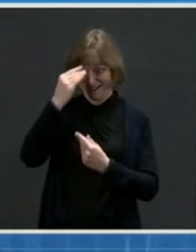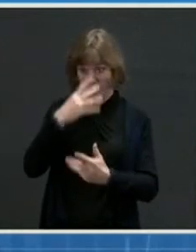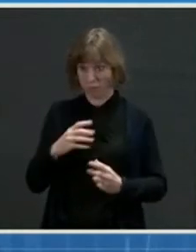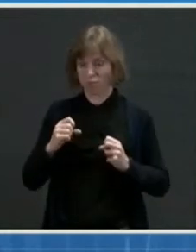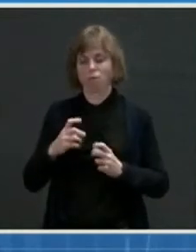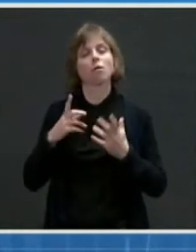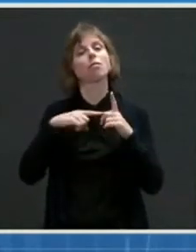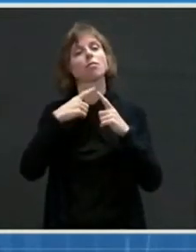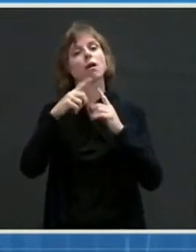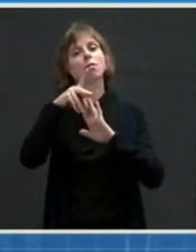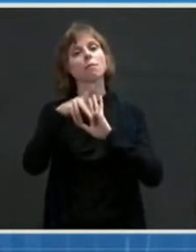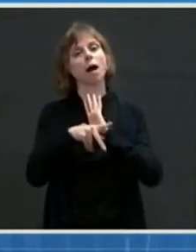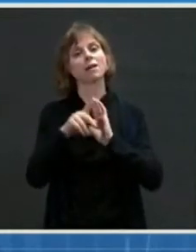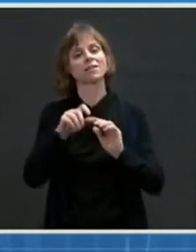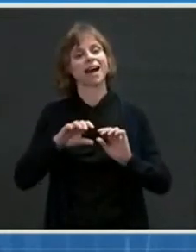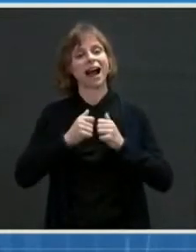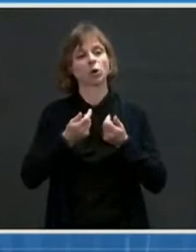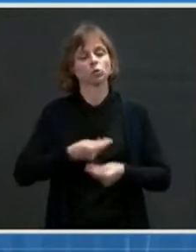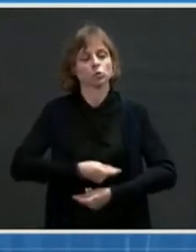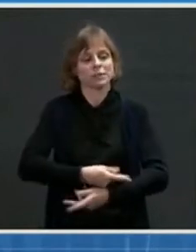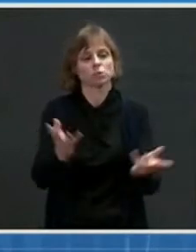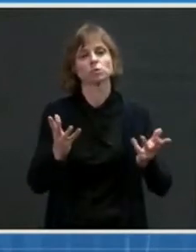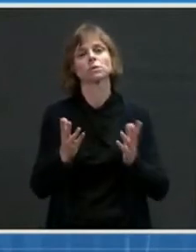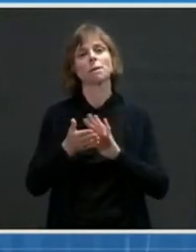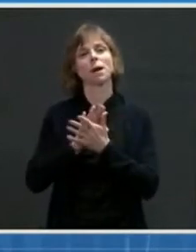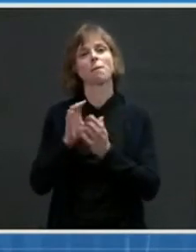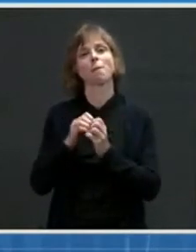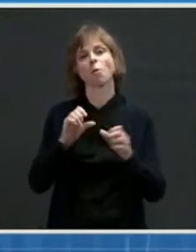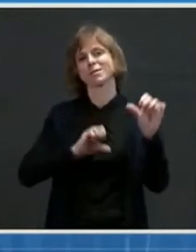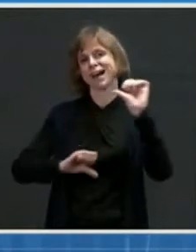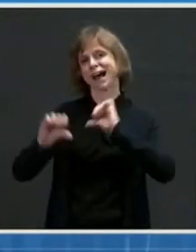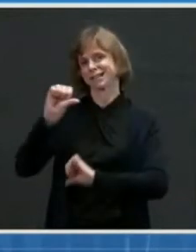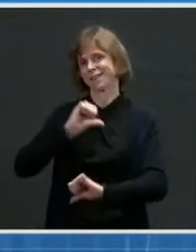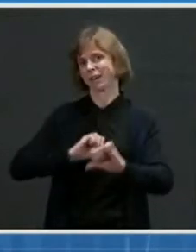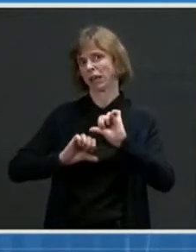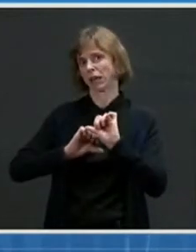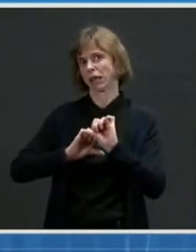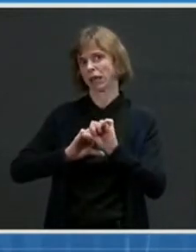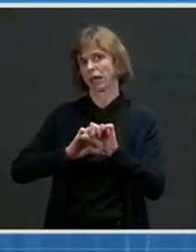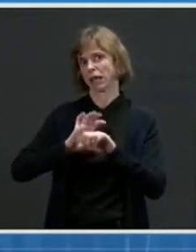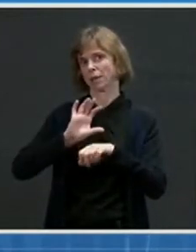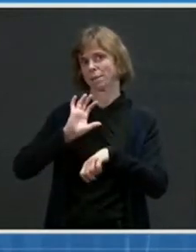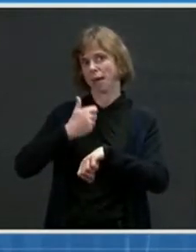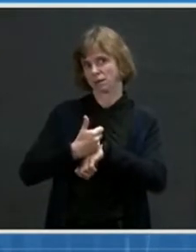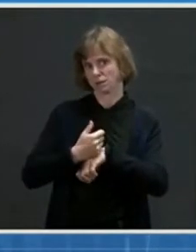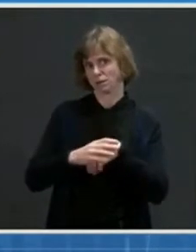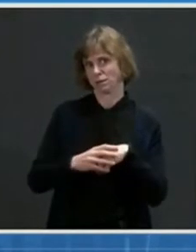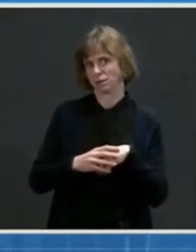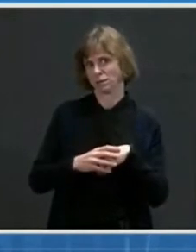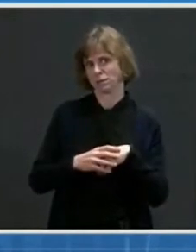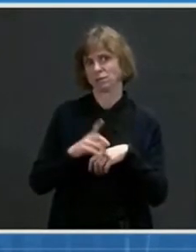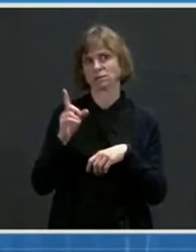EFFECTIVELY. WHEN WE FIND THAT OUT, THEN THE POLICY OF THE DISTRIBUTION